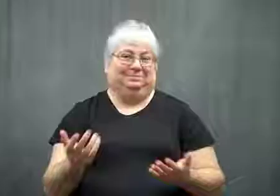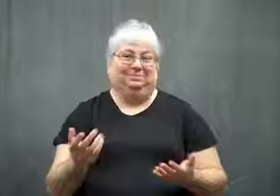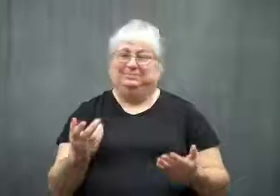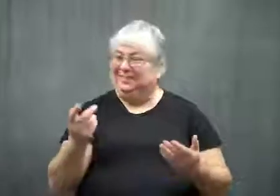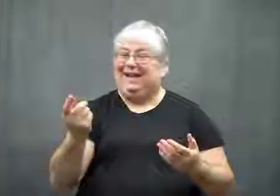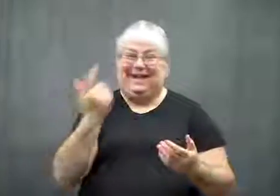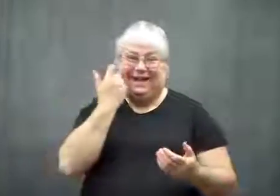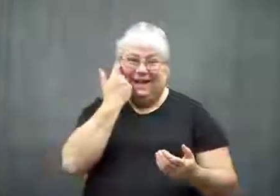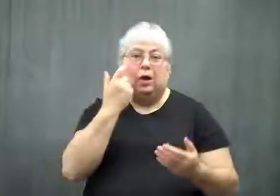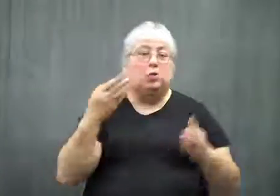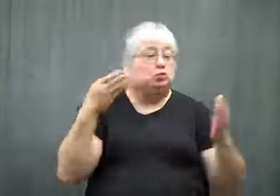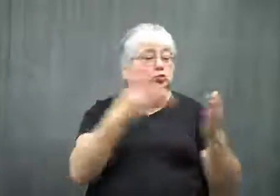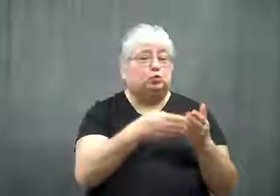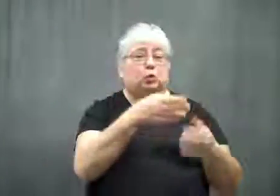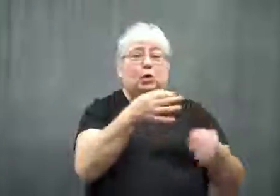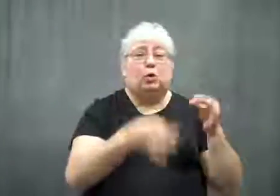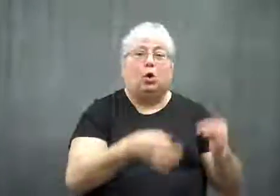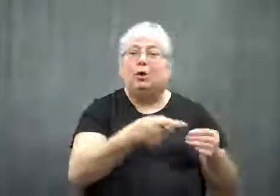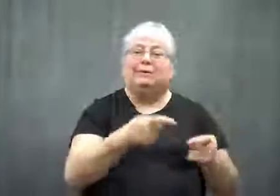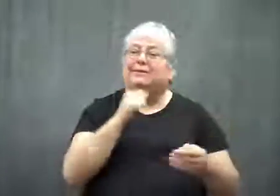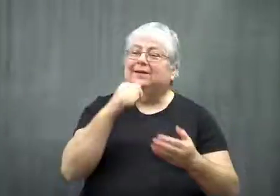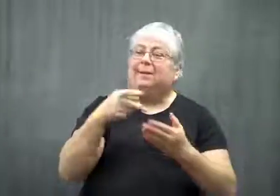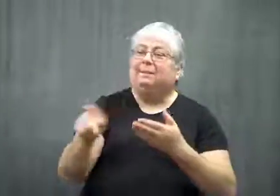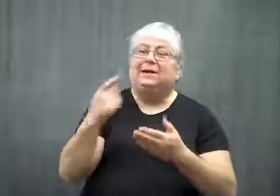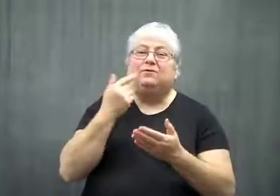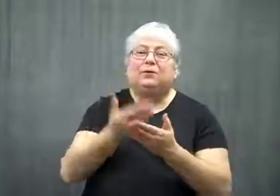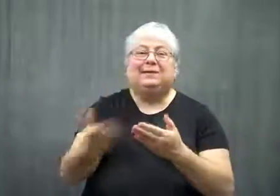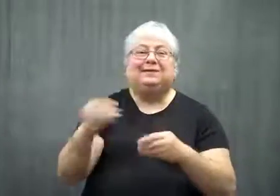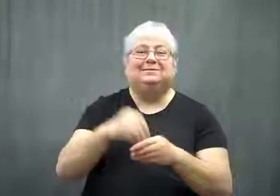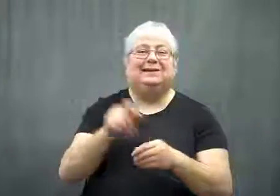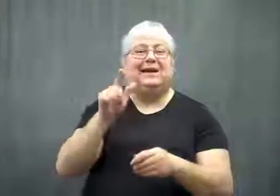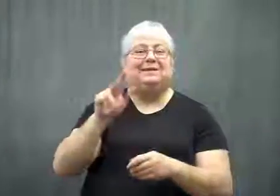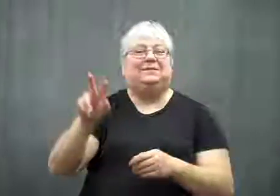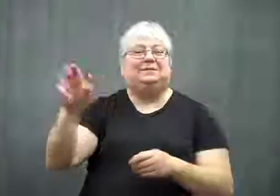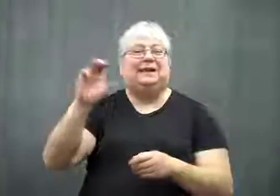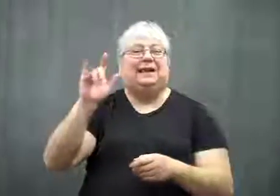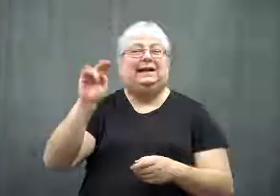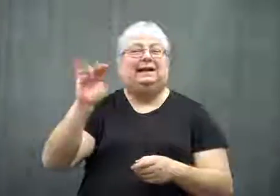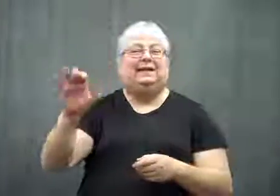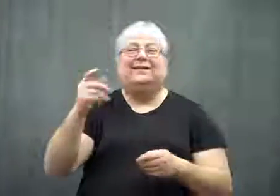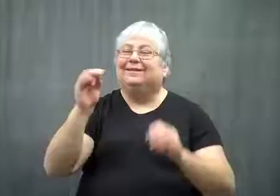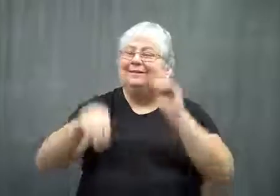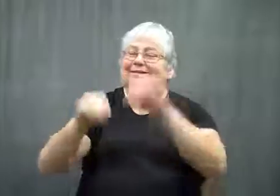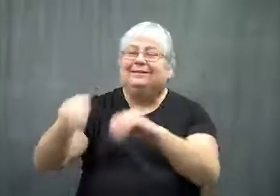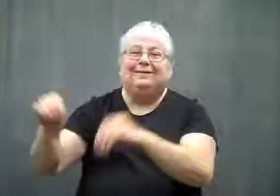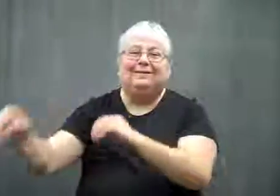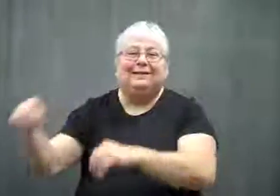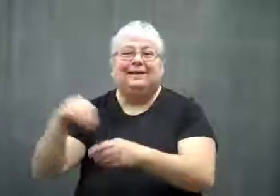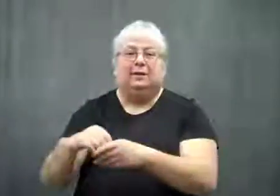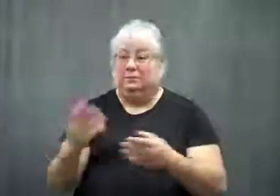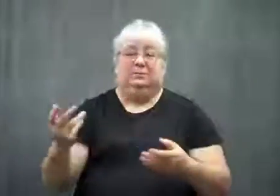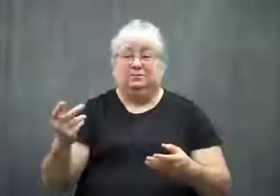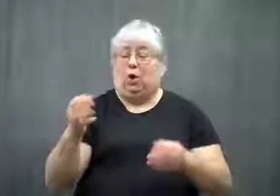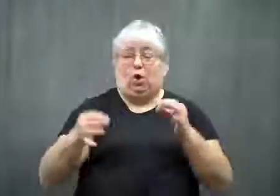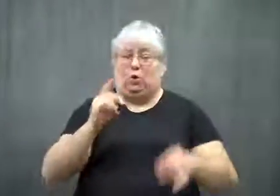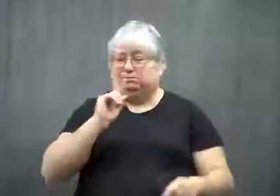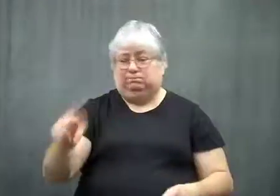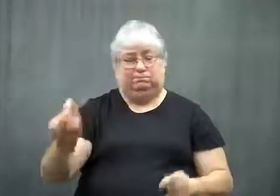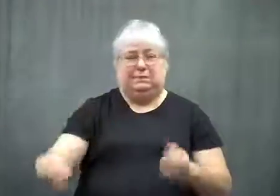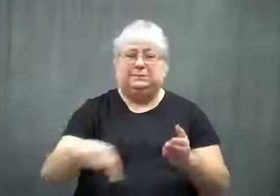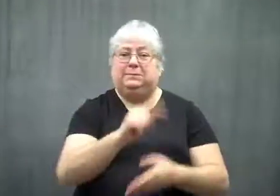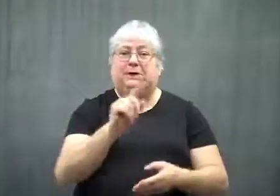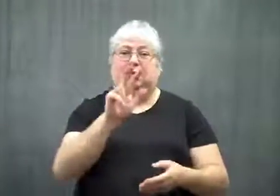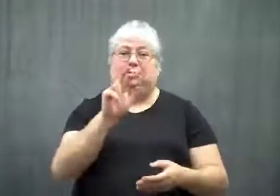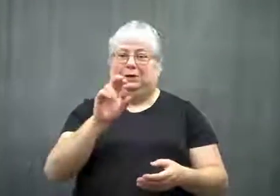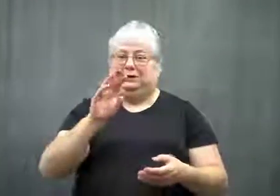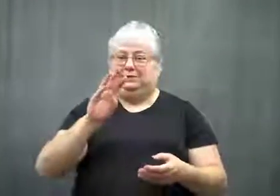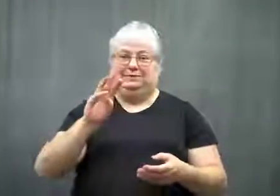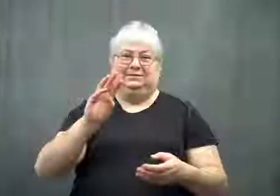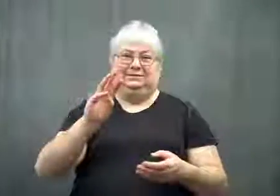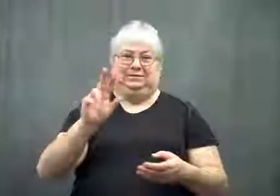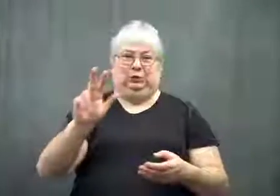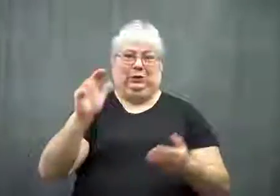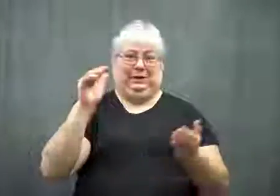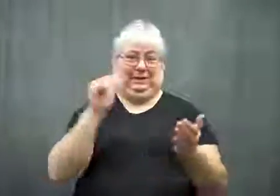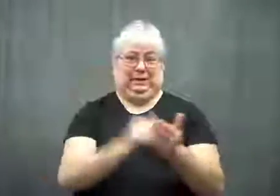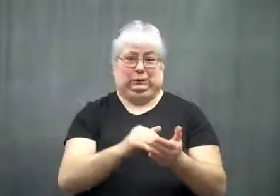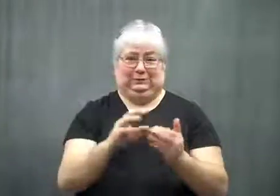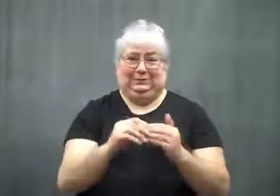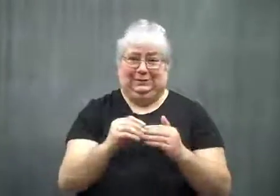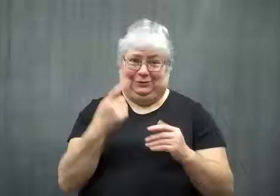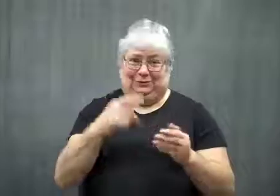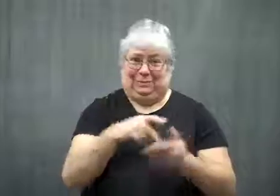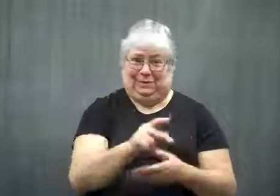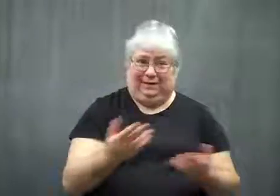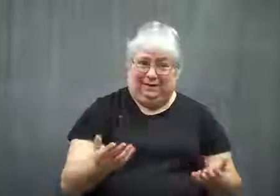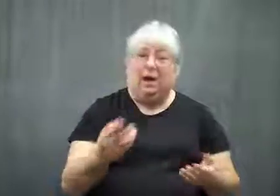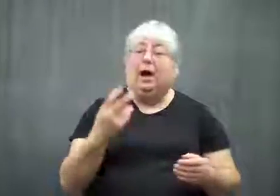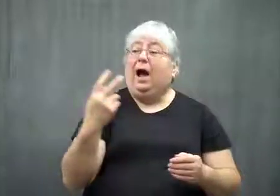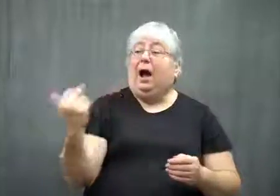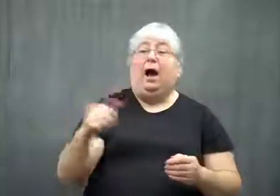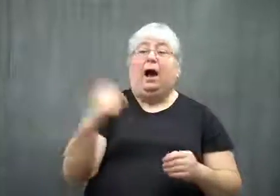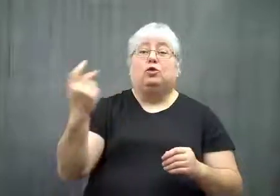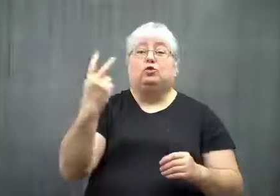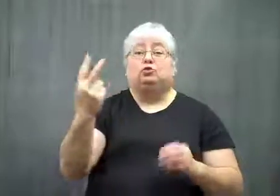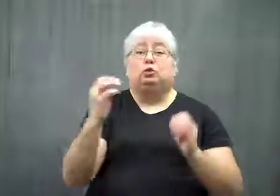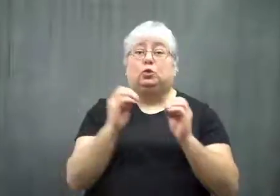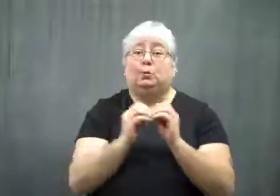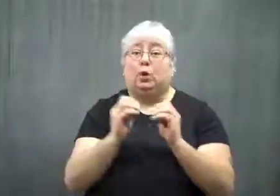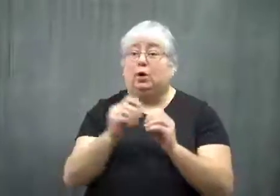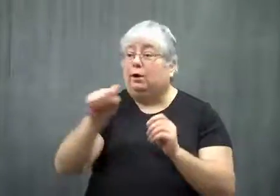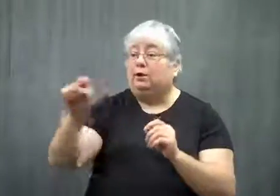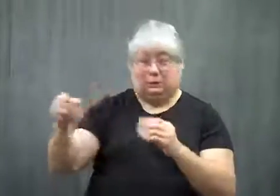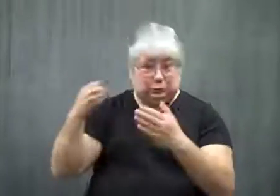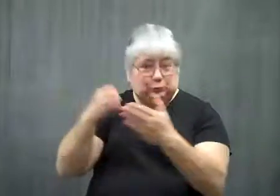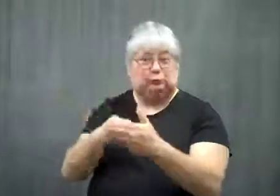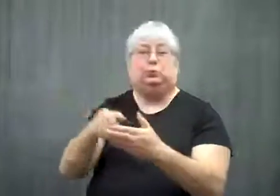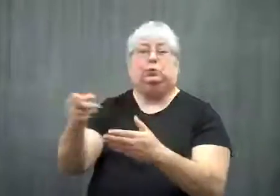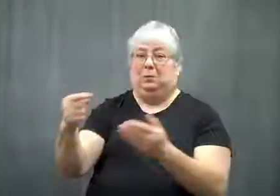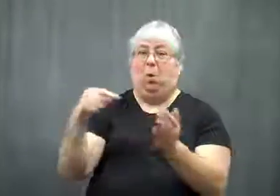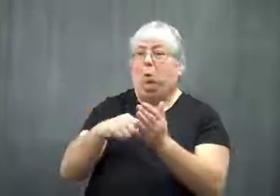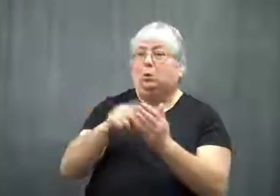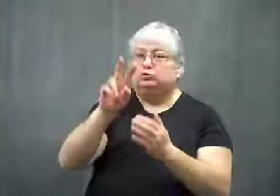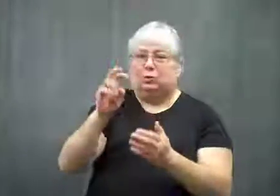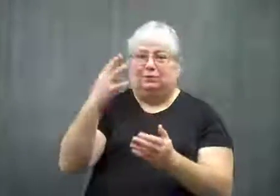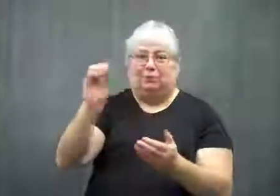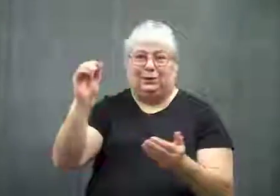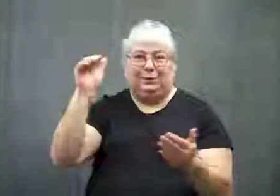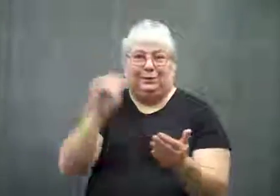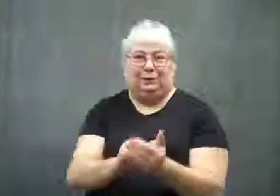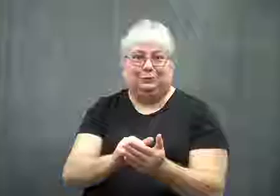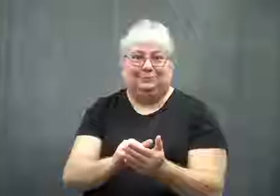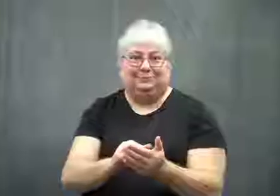He had recently lost a suit, and was ordered to pay $363,000 for clinic equipment.